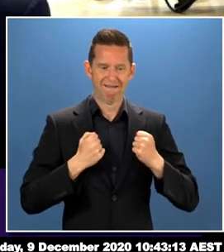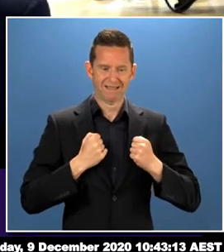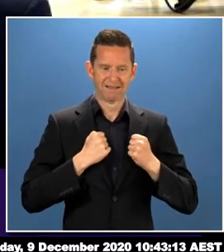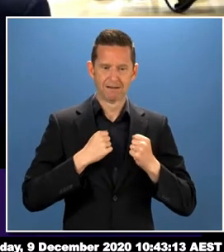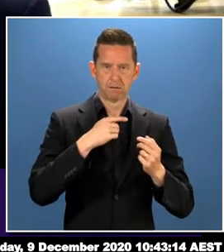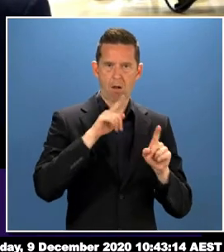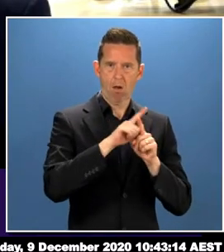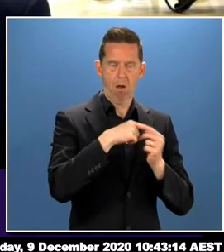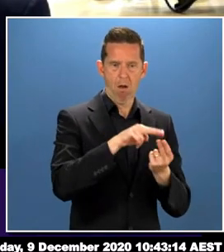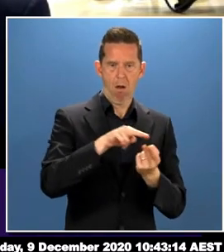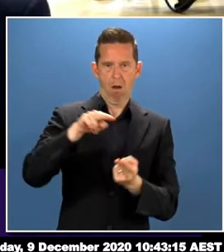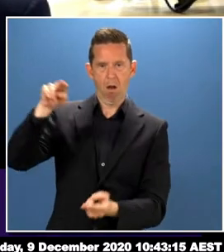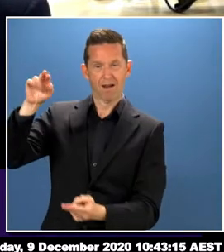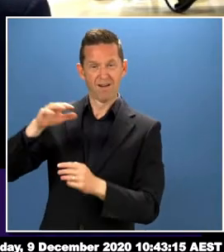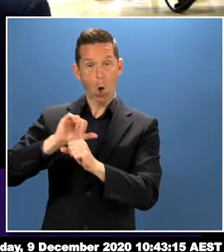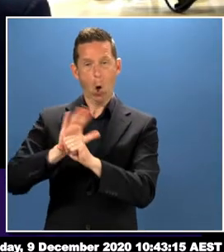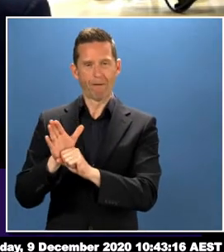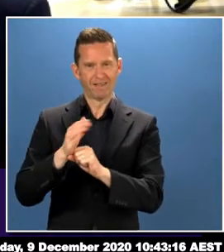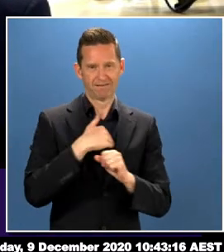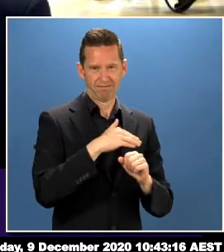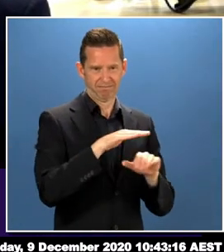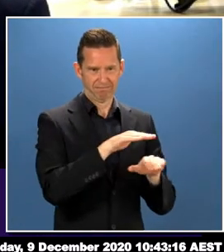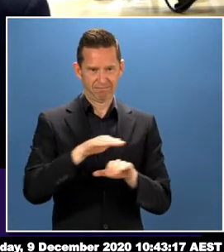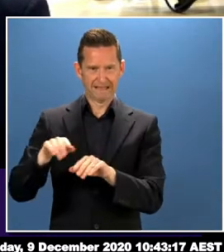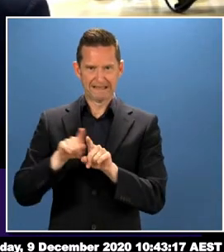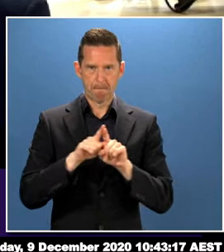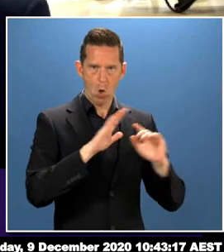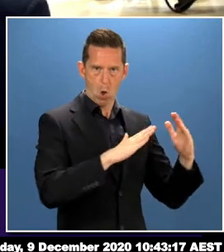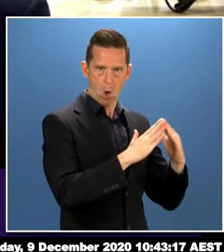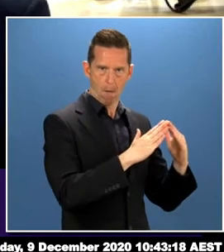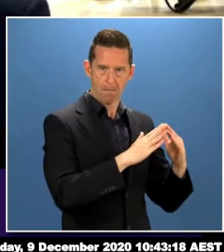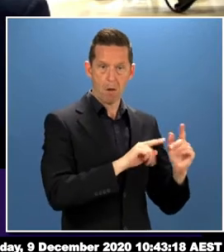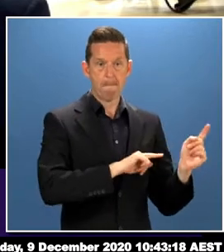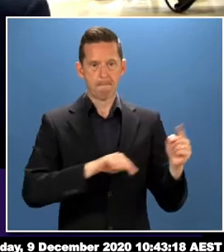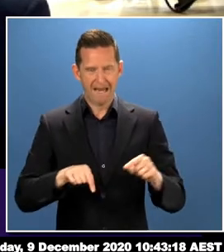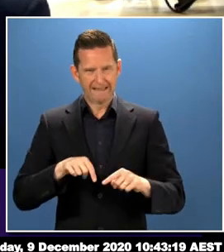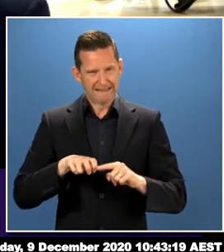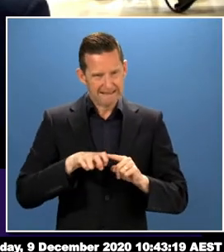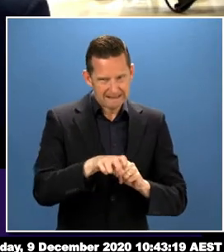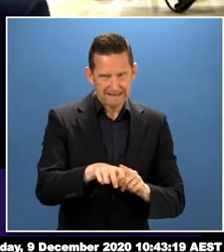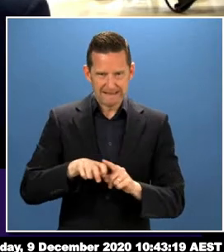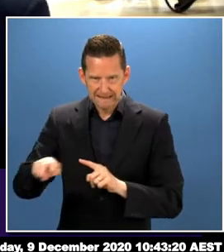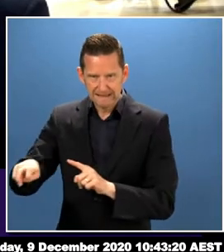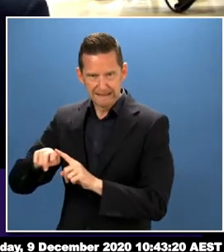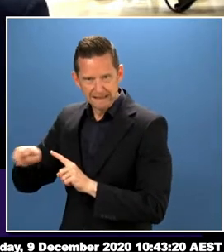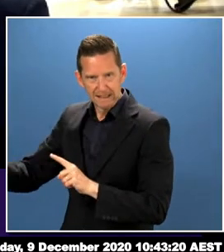to where I can do it without being absolutely shattered by the time I get back from the bathroom. I'm just taking my time.